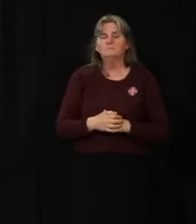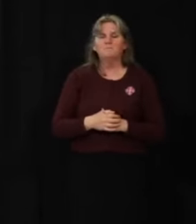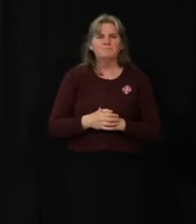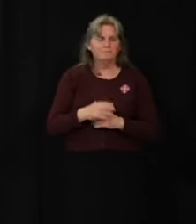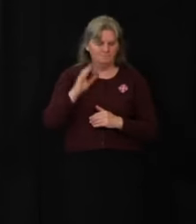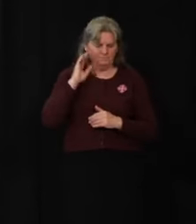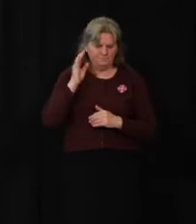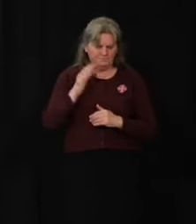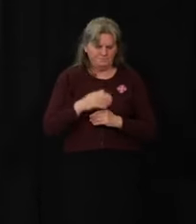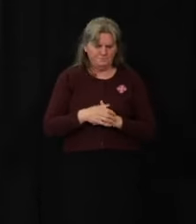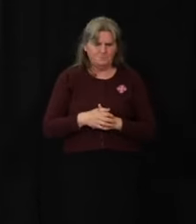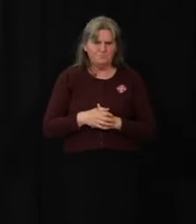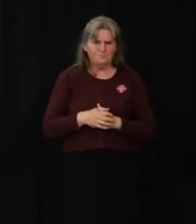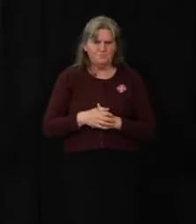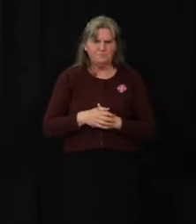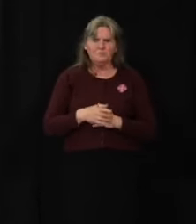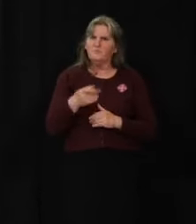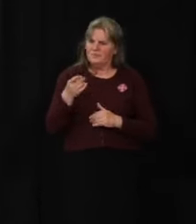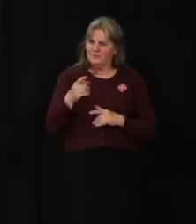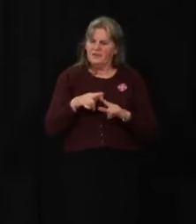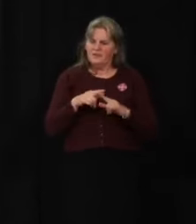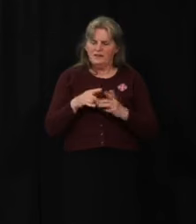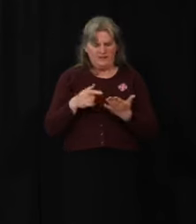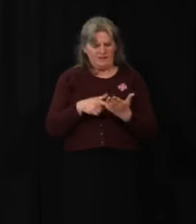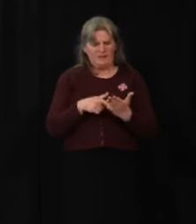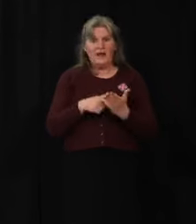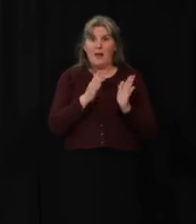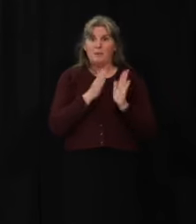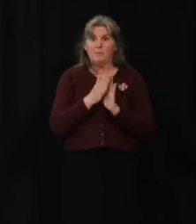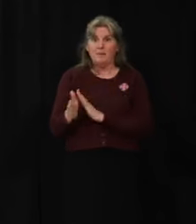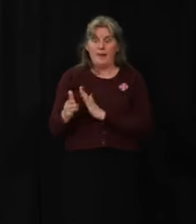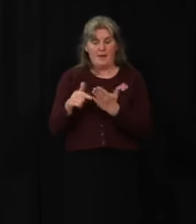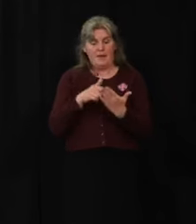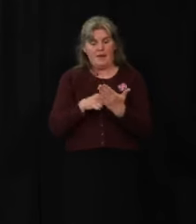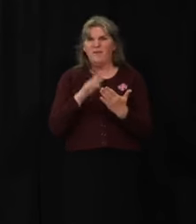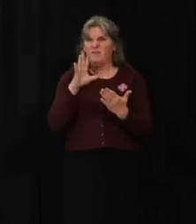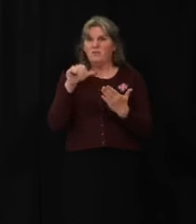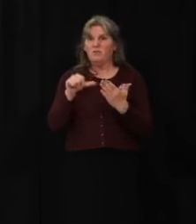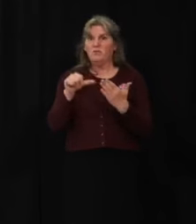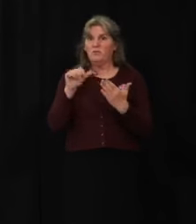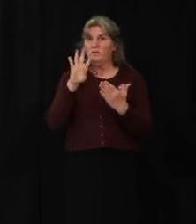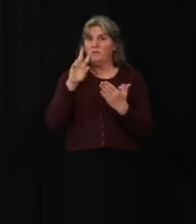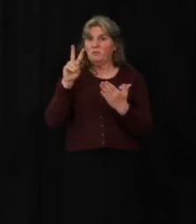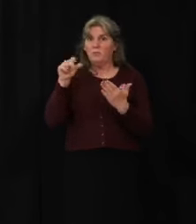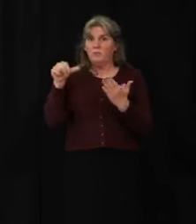Four, again that impartation risk. If we see an upward trend in